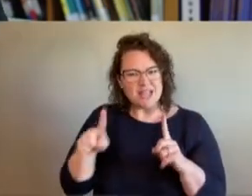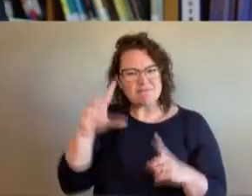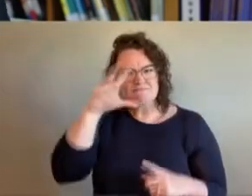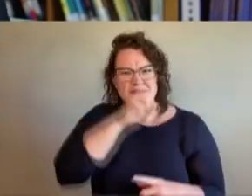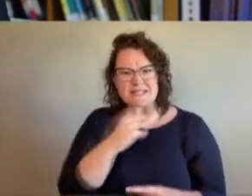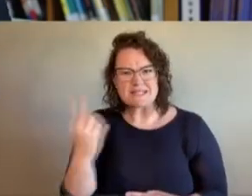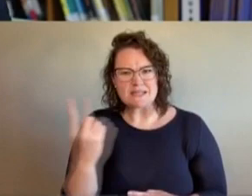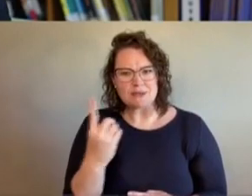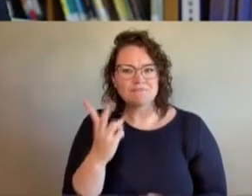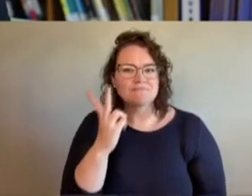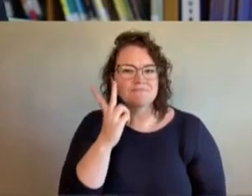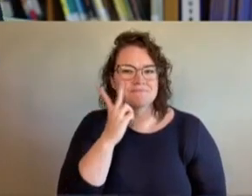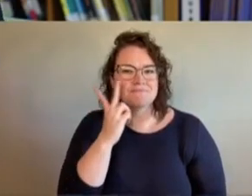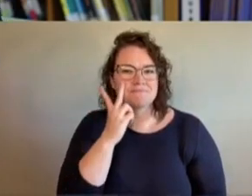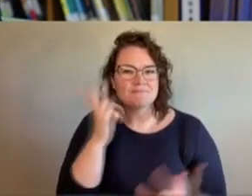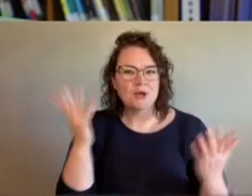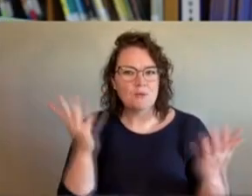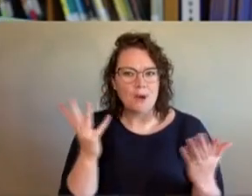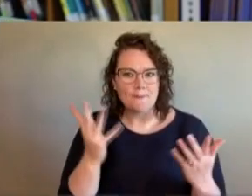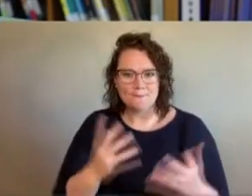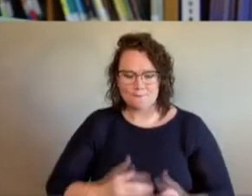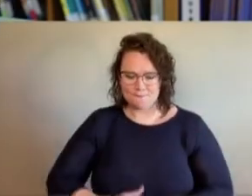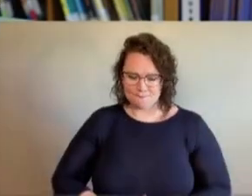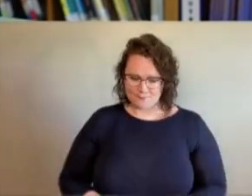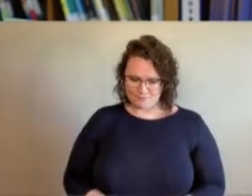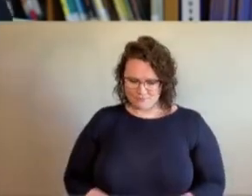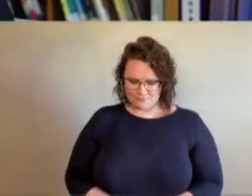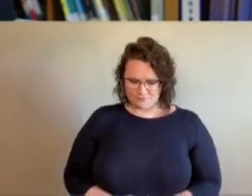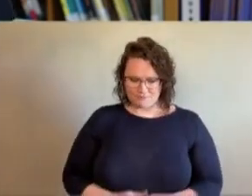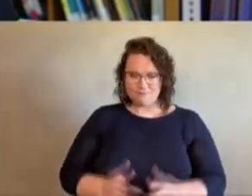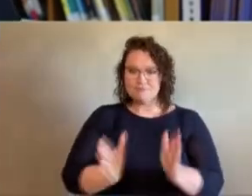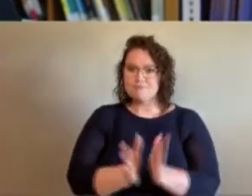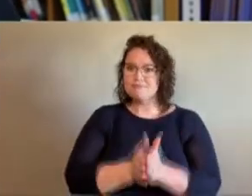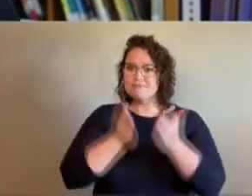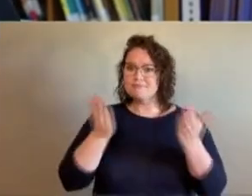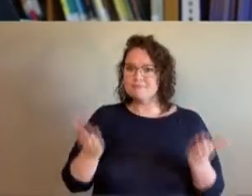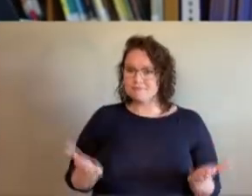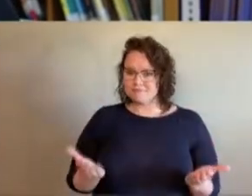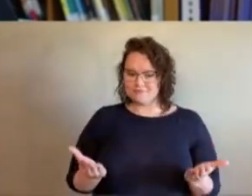learns a valuable lesson. He has lots of adventures he takes, but he is missing something.